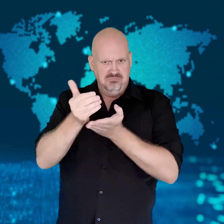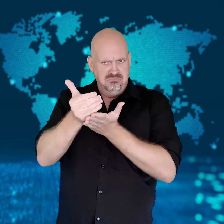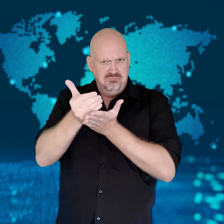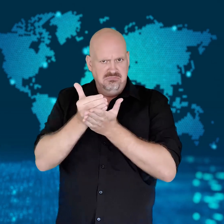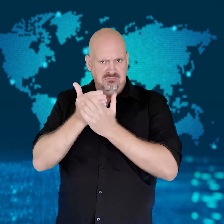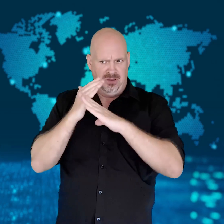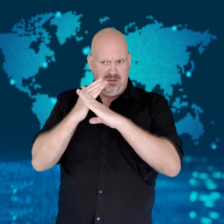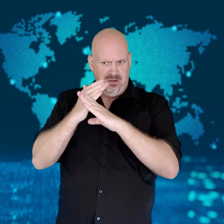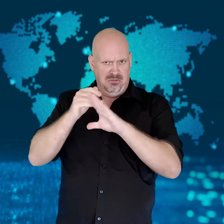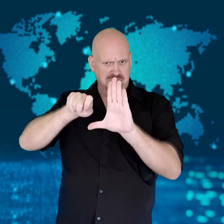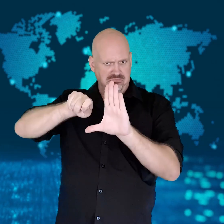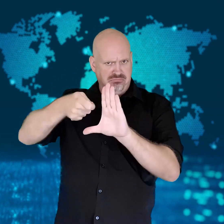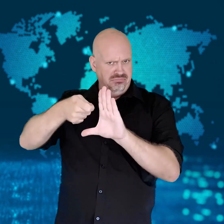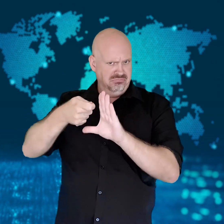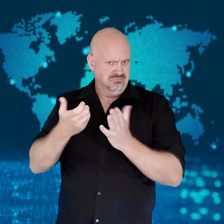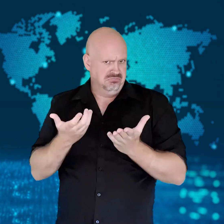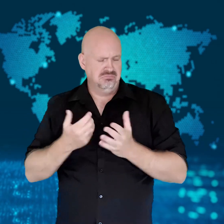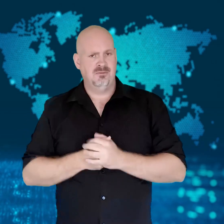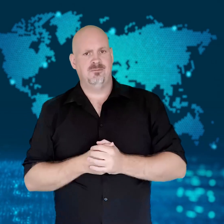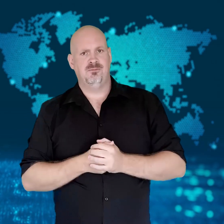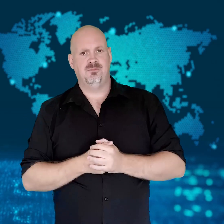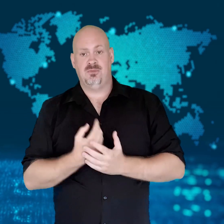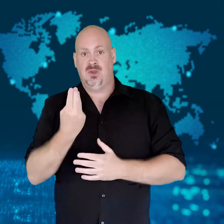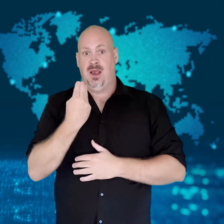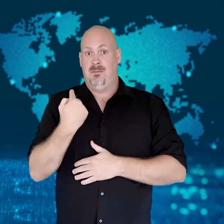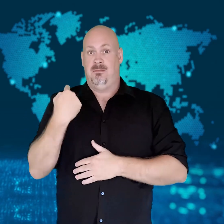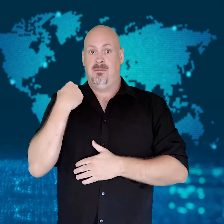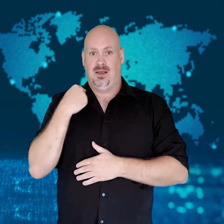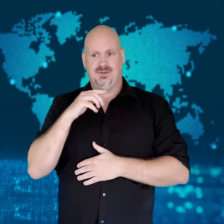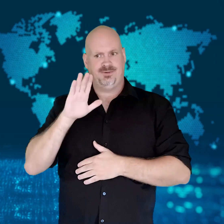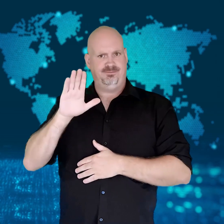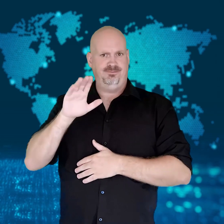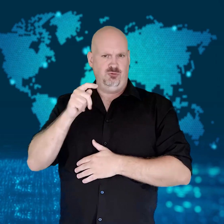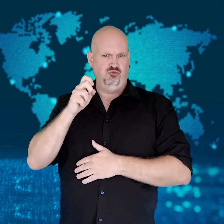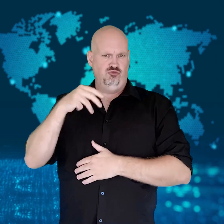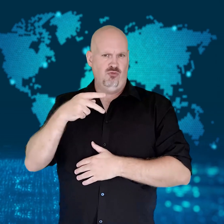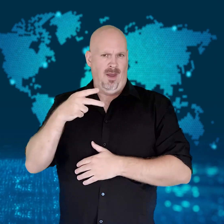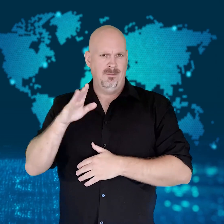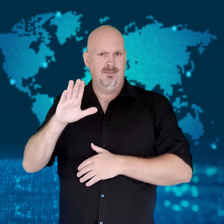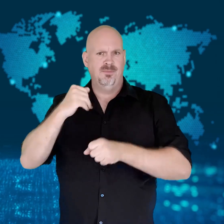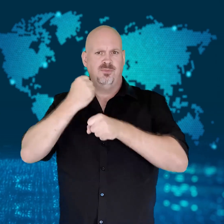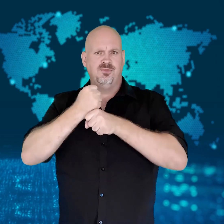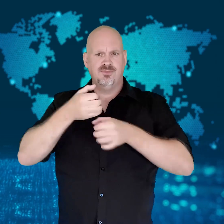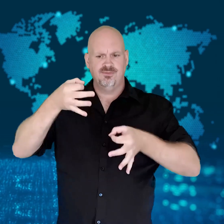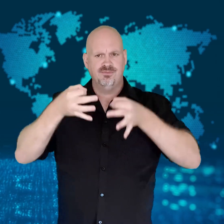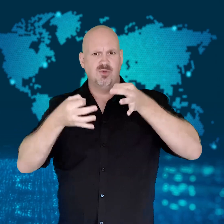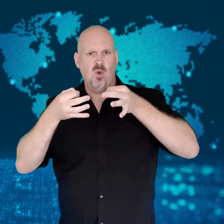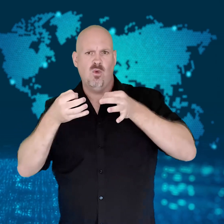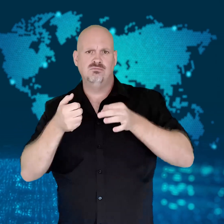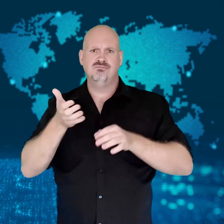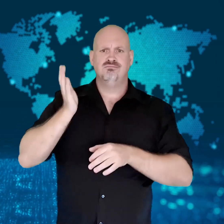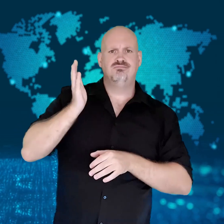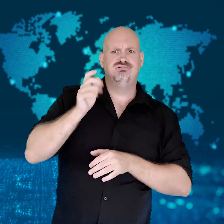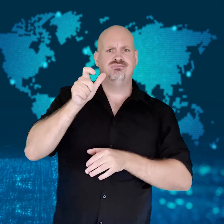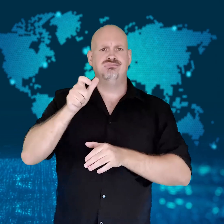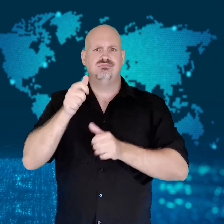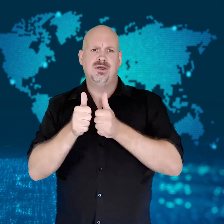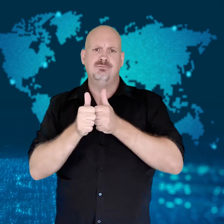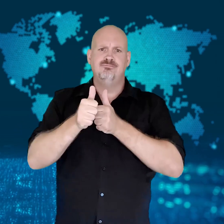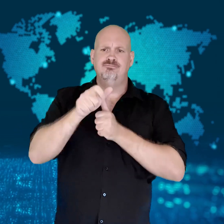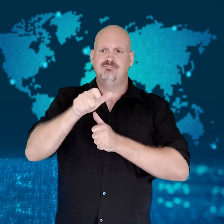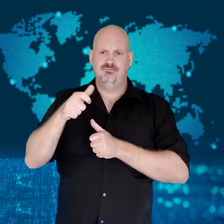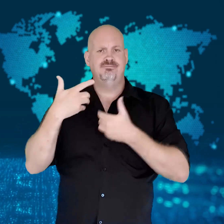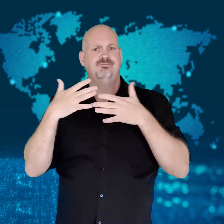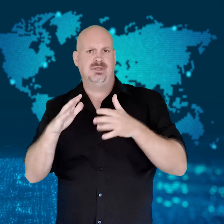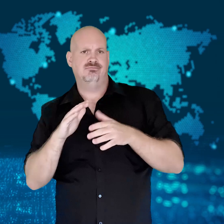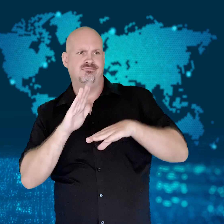On Monday, Trump's lawyers asked a US federal judge to stop the FBI's review of